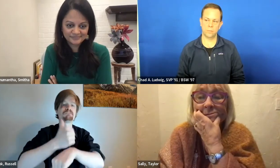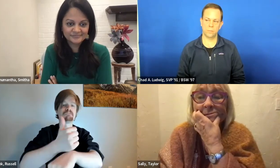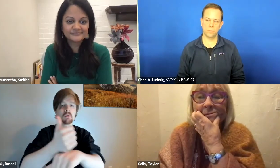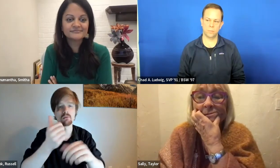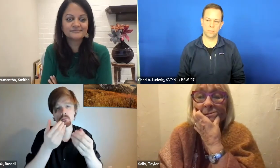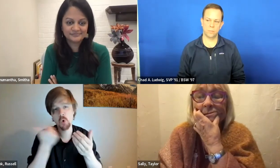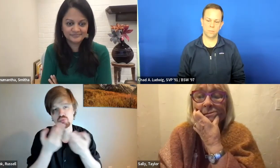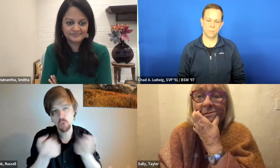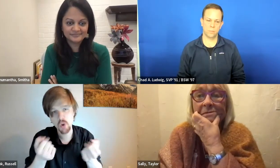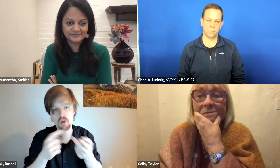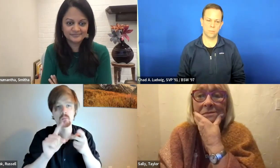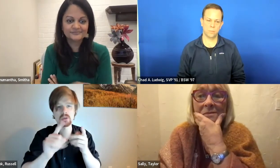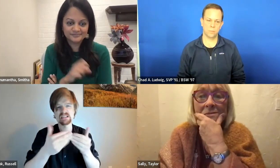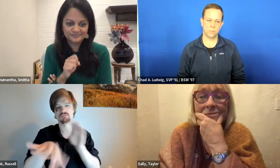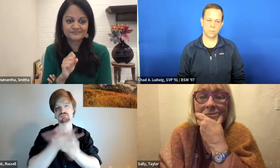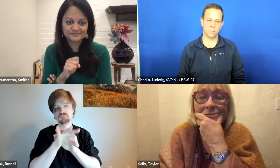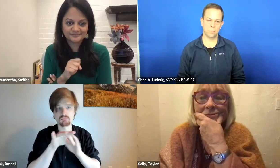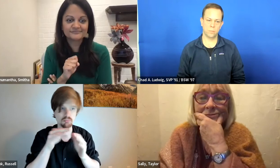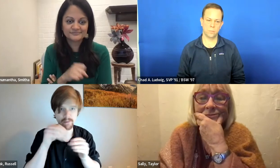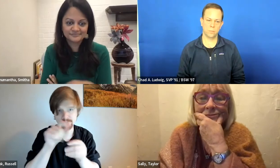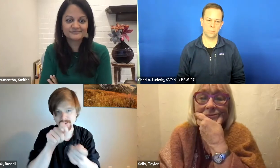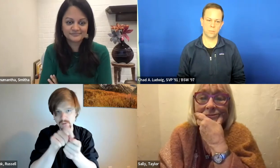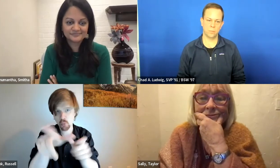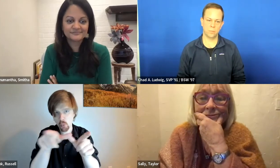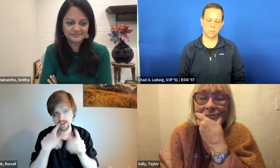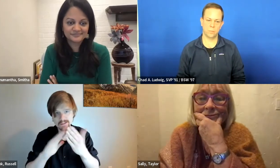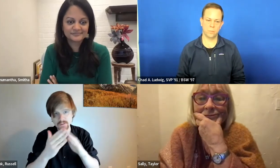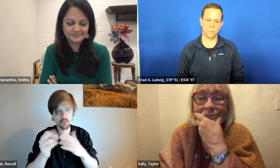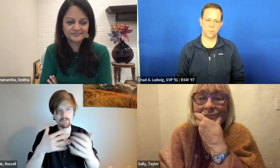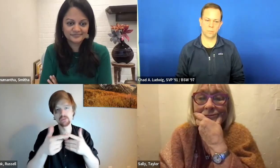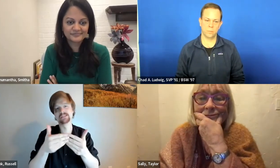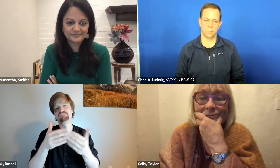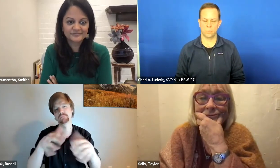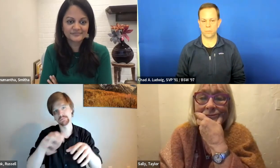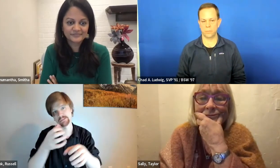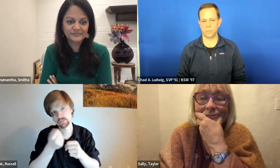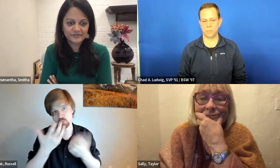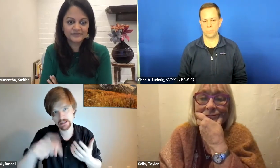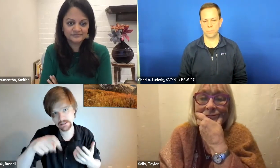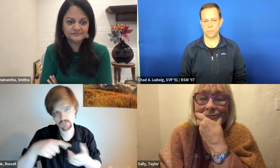close to your home, and being able to do that is important because you can find the specific agencies